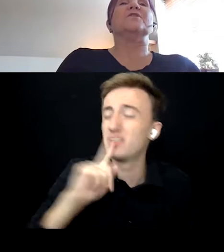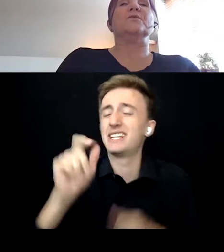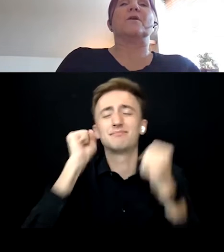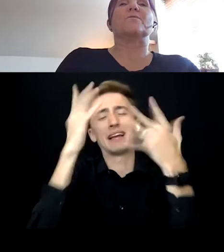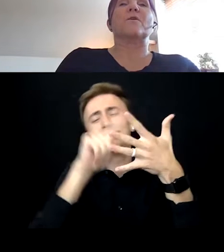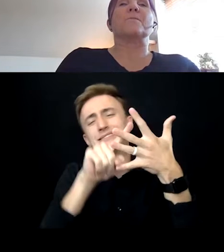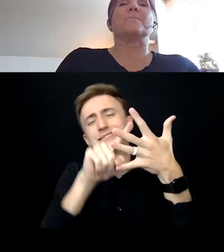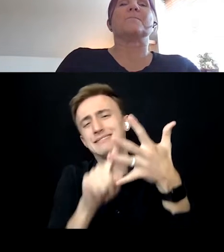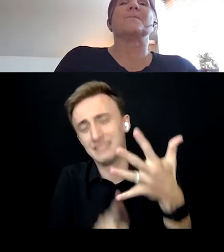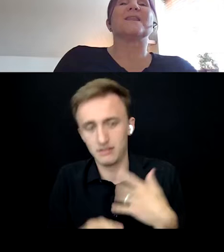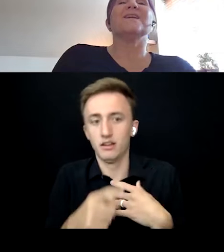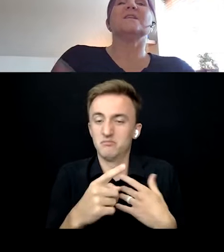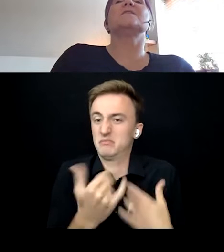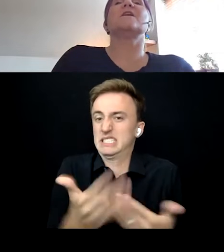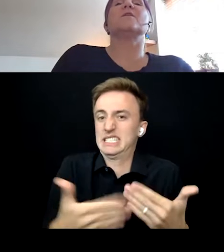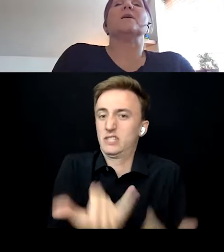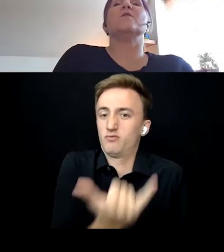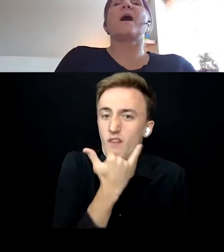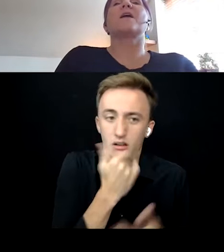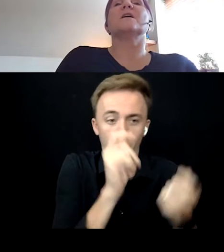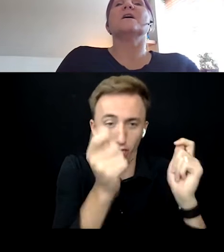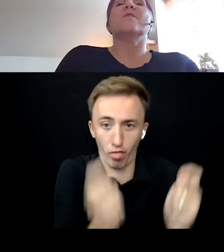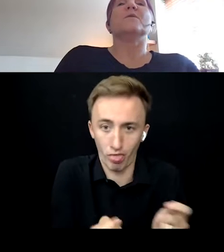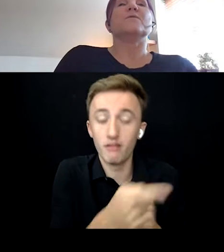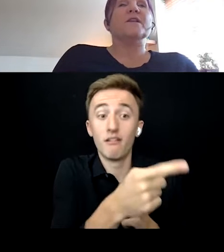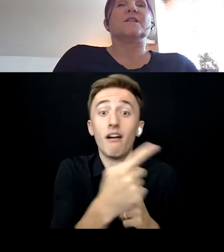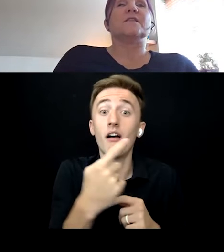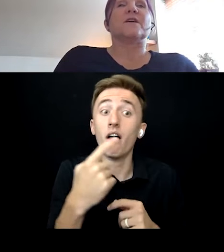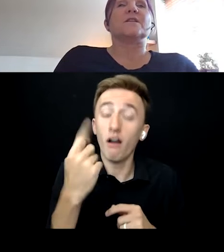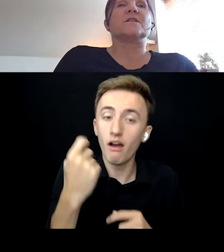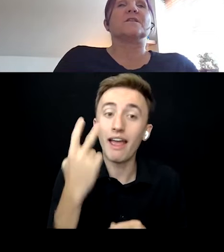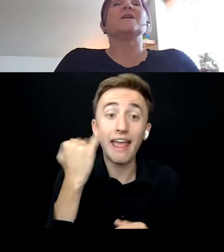and do go wrong. But I think that it turns out if we look back that with voice interfaces,